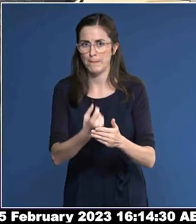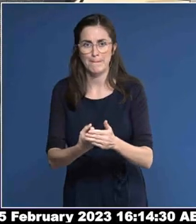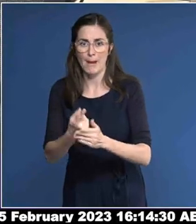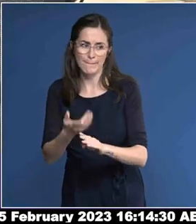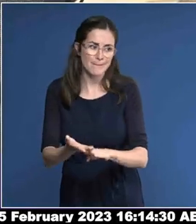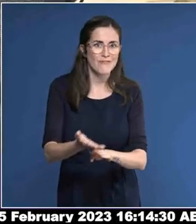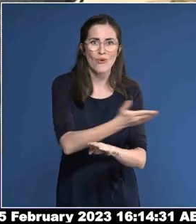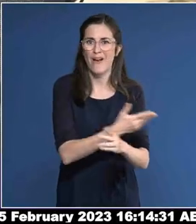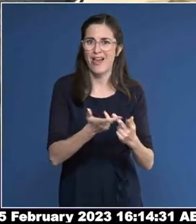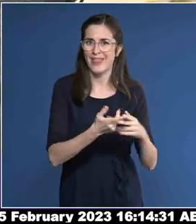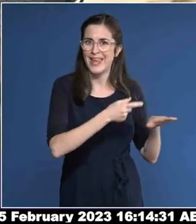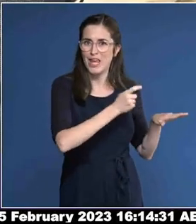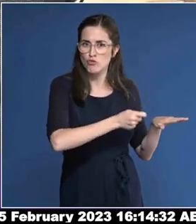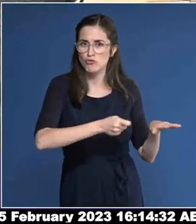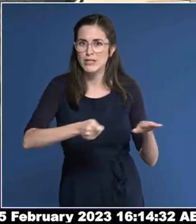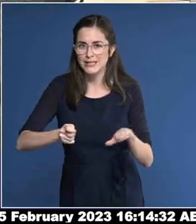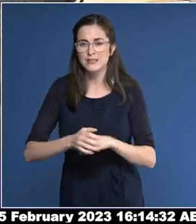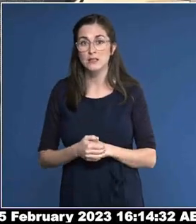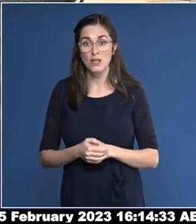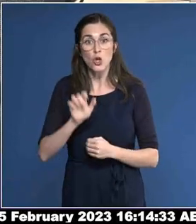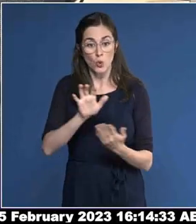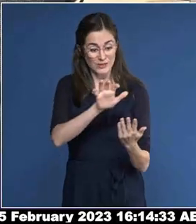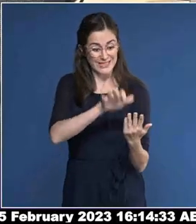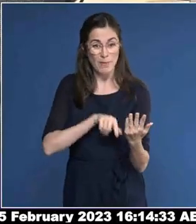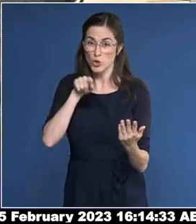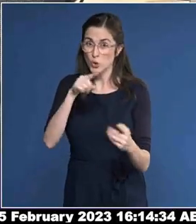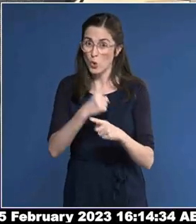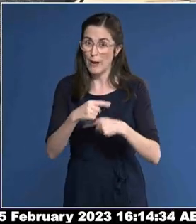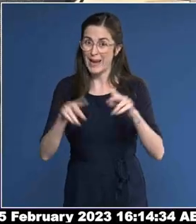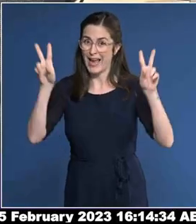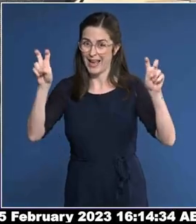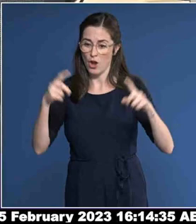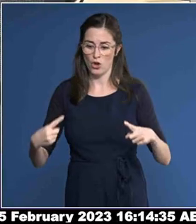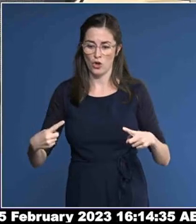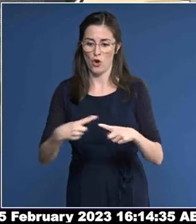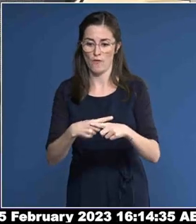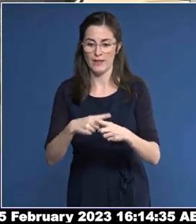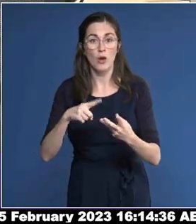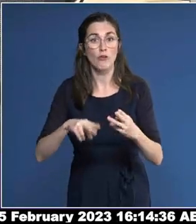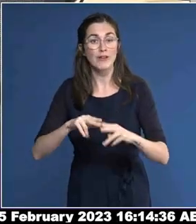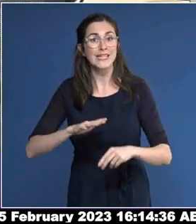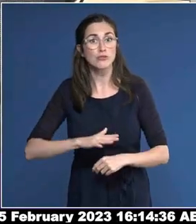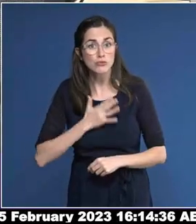and one which you address in your statement, is the potential for or the actual conflict